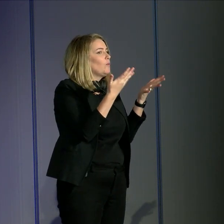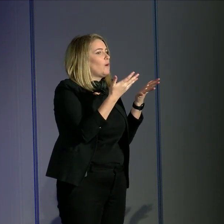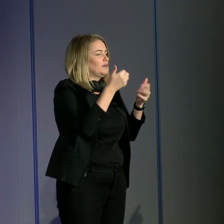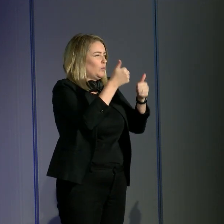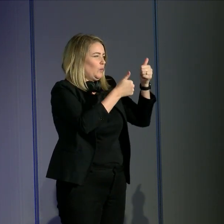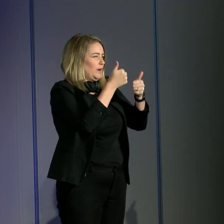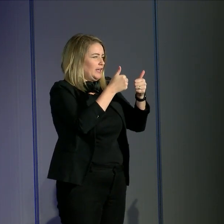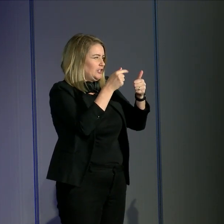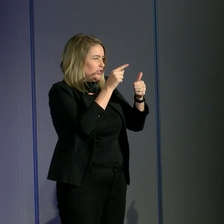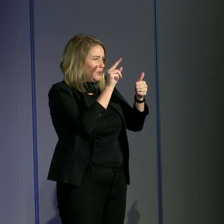You're doing that constantly.